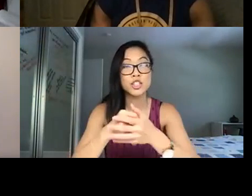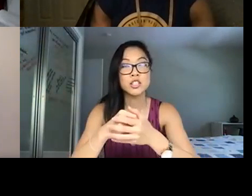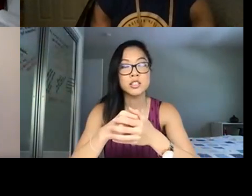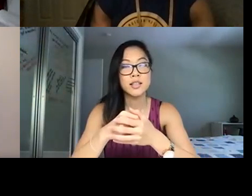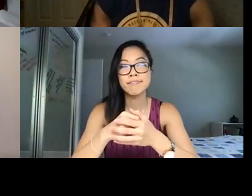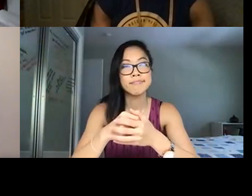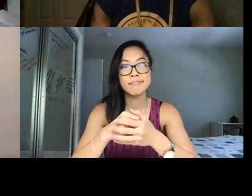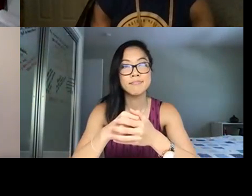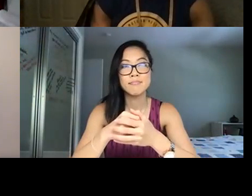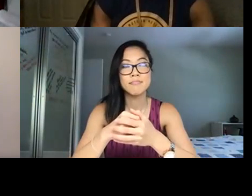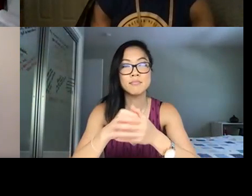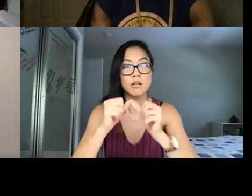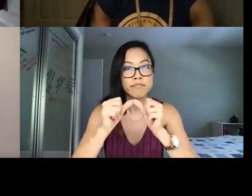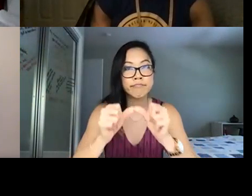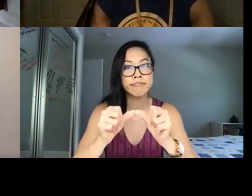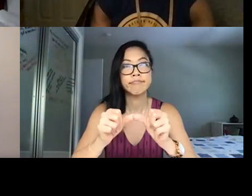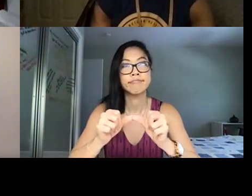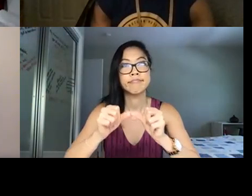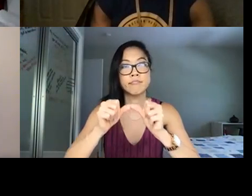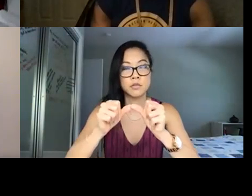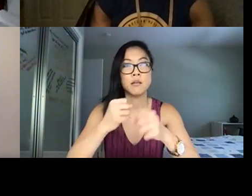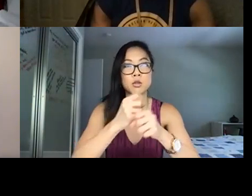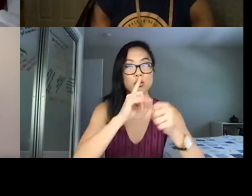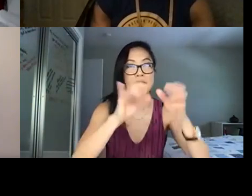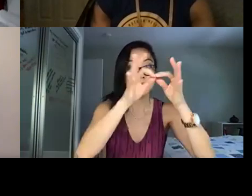threat of the missions and these are also like again empty words